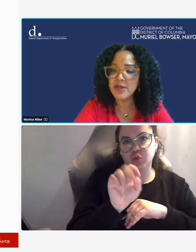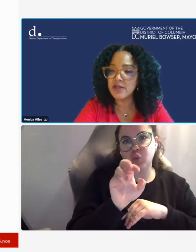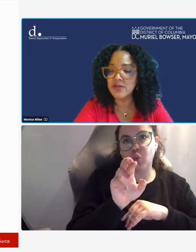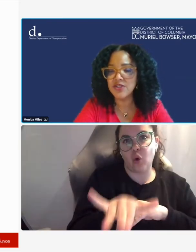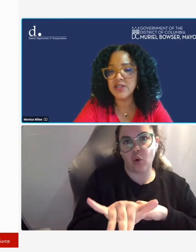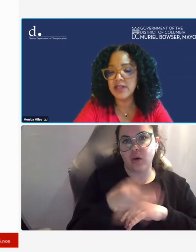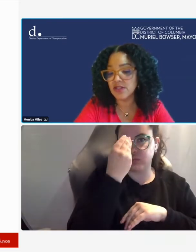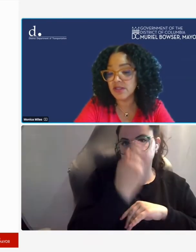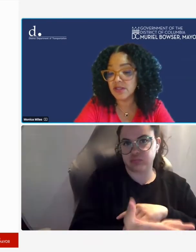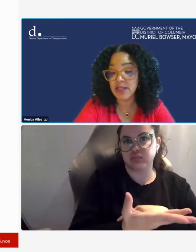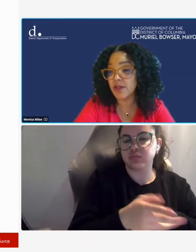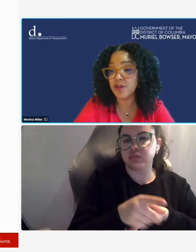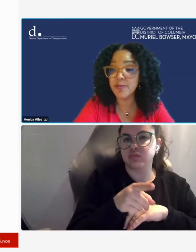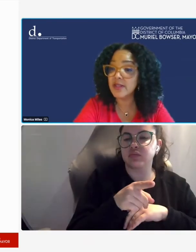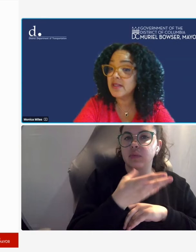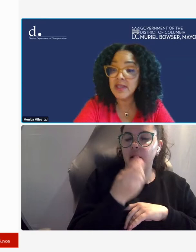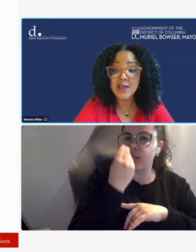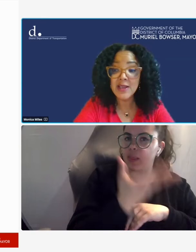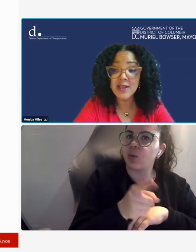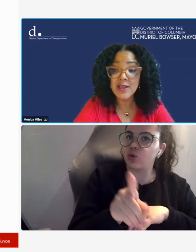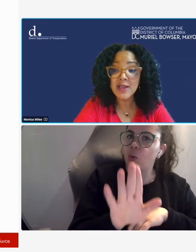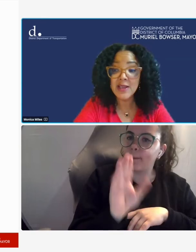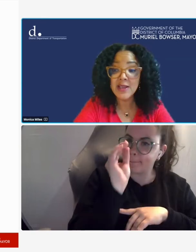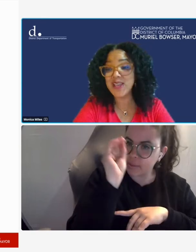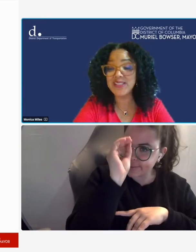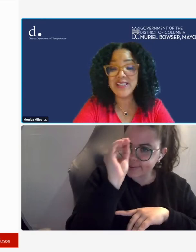inclusion and just let them know your opinions i'm not saying that'll guarantee that they'll